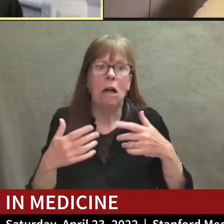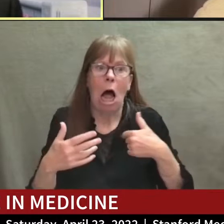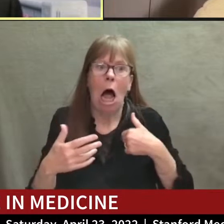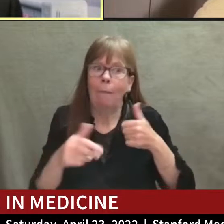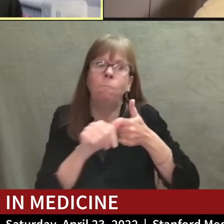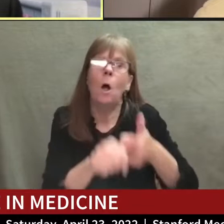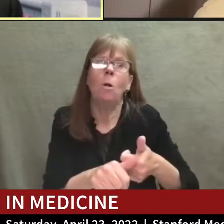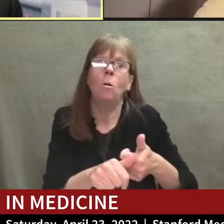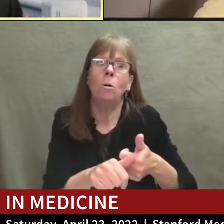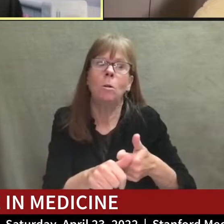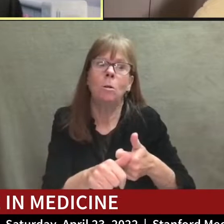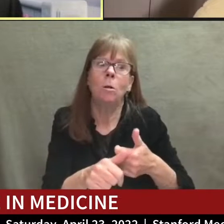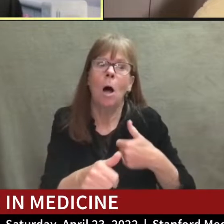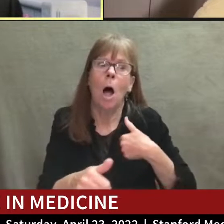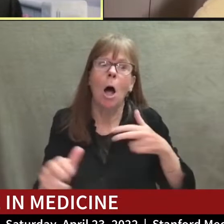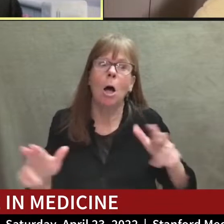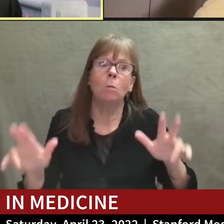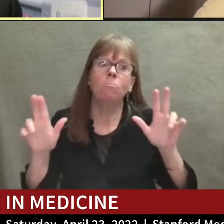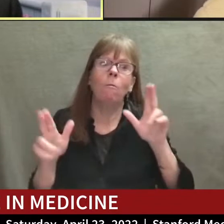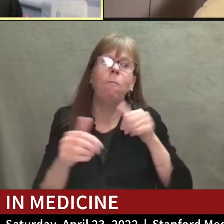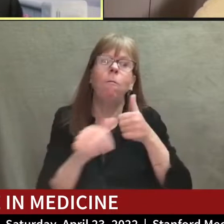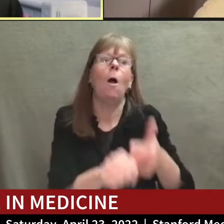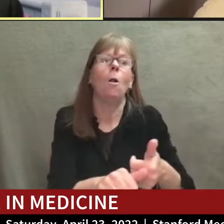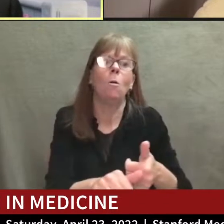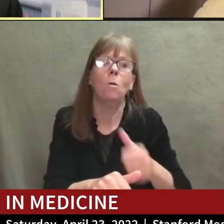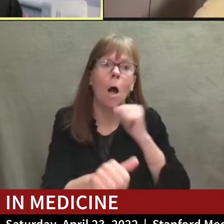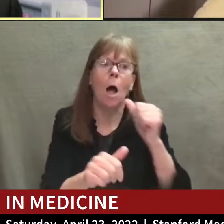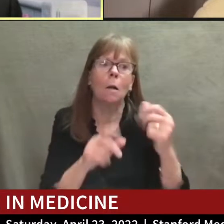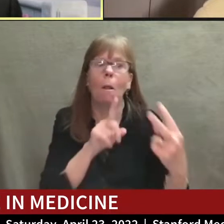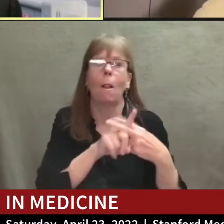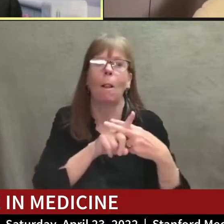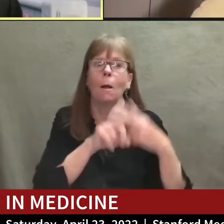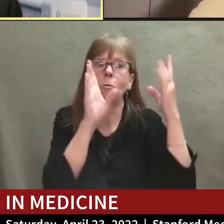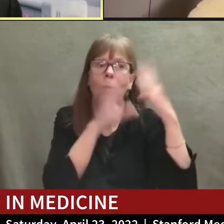And then you have the spirit of the law approach, where people are trying to do the right thing.